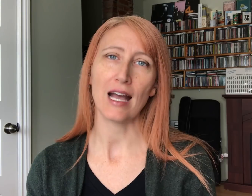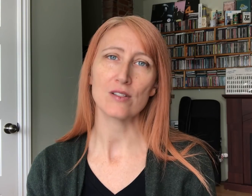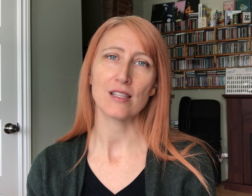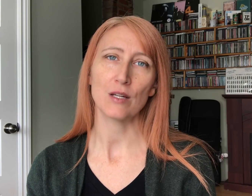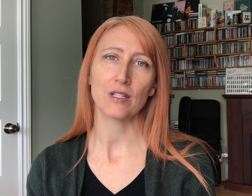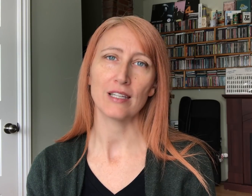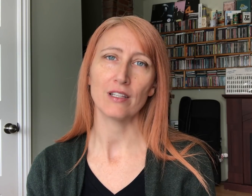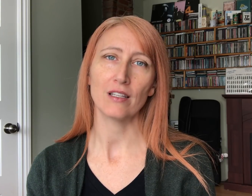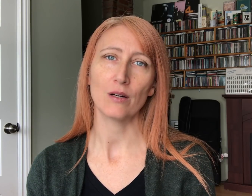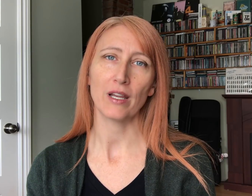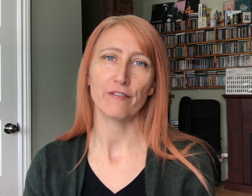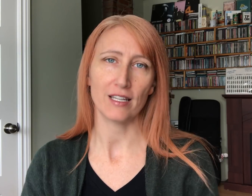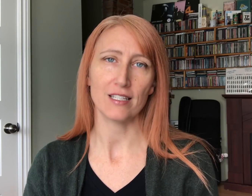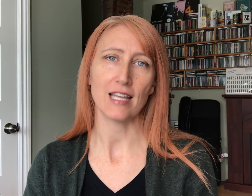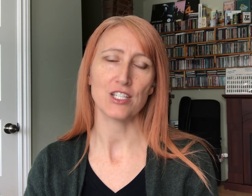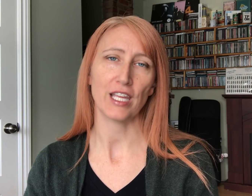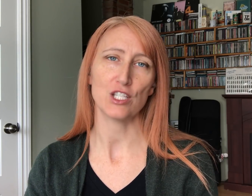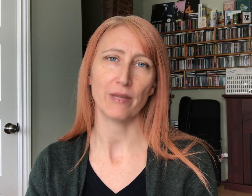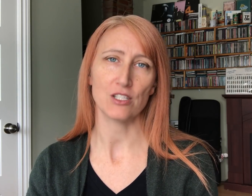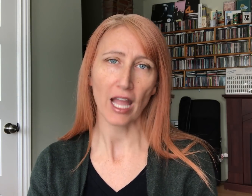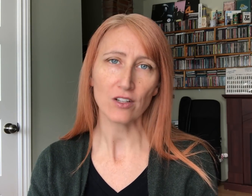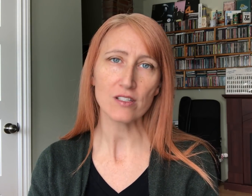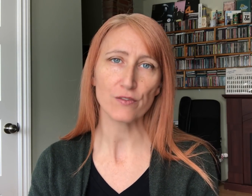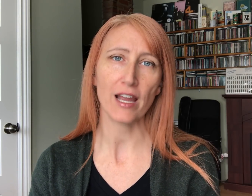announced that they were giving away funding to education based channels for